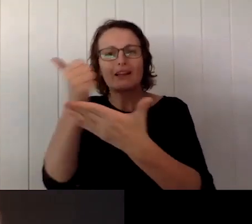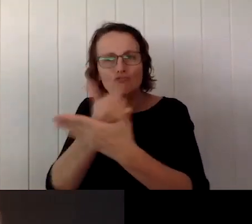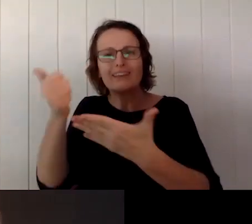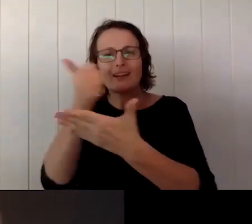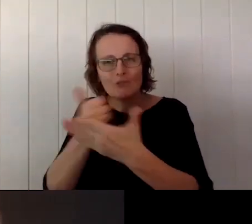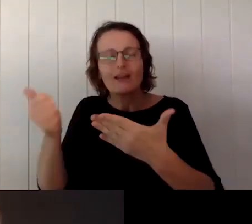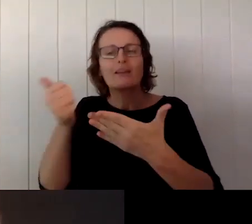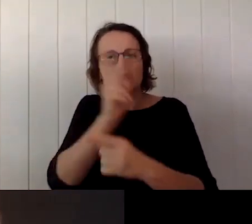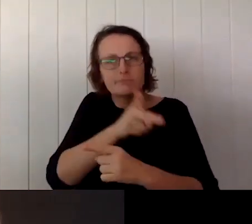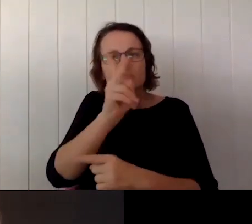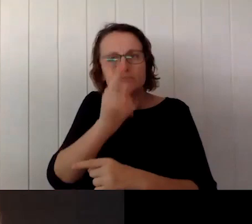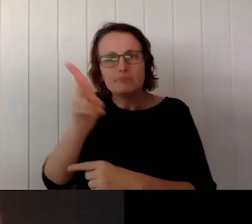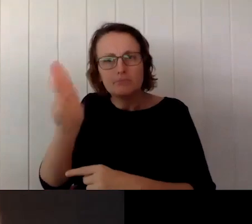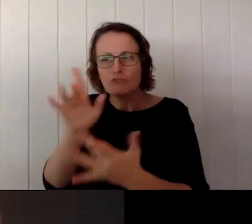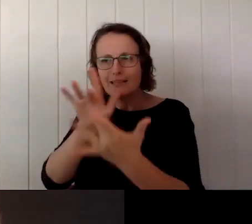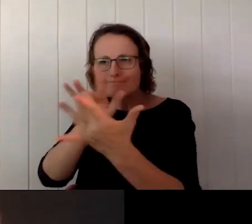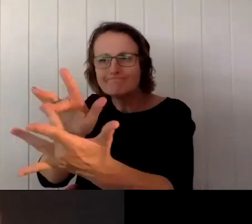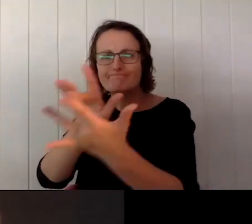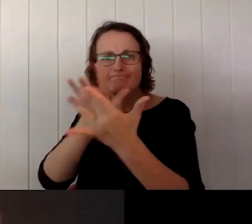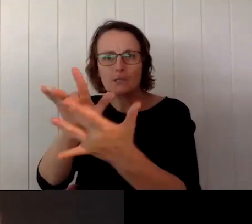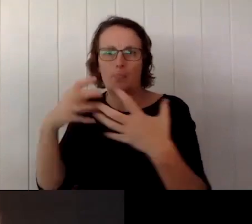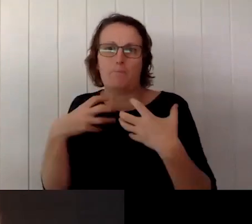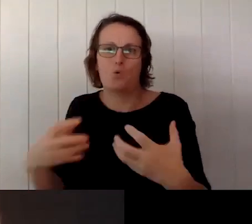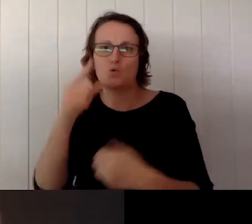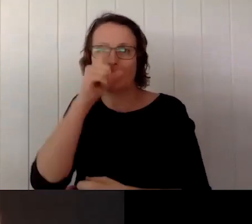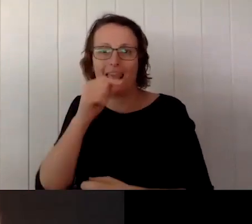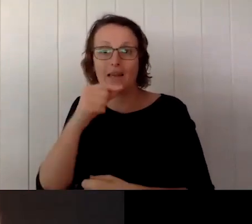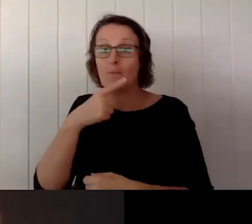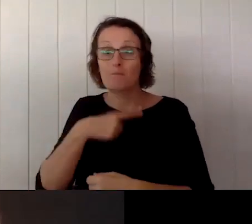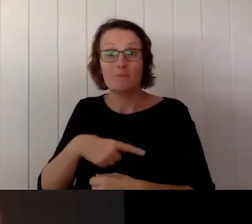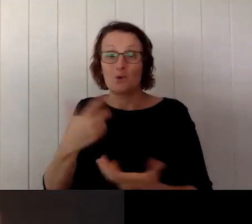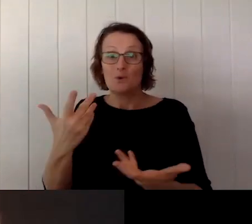more meetings, really connect with people as much as you can. Because they're not in the same state. They aren't getting the same contact they